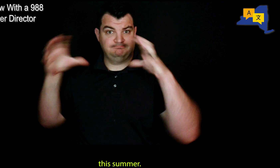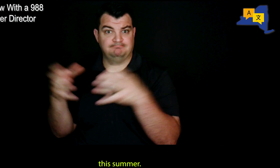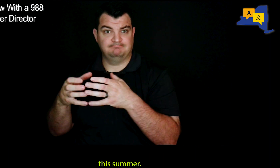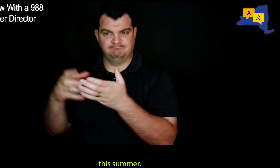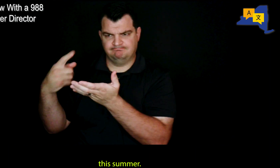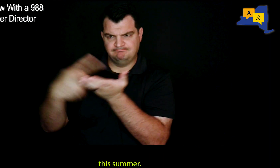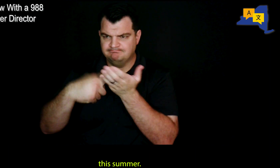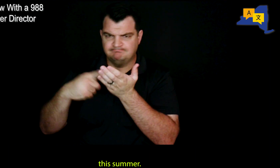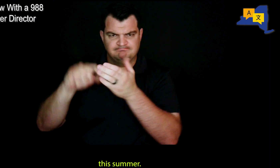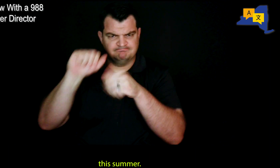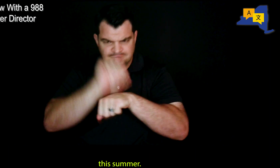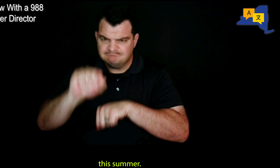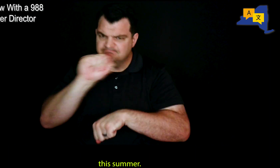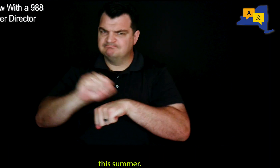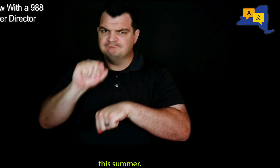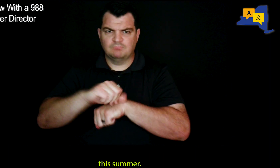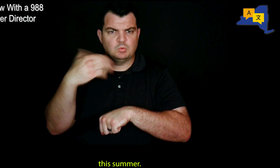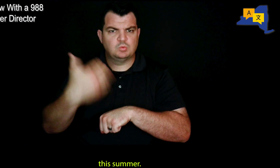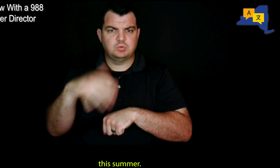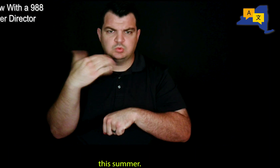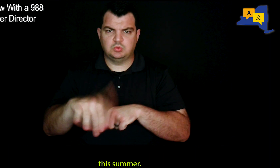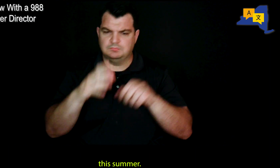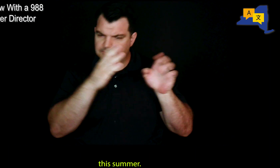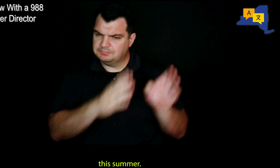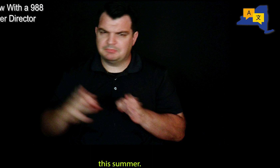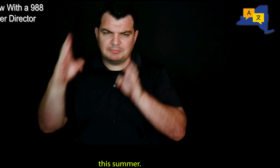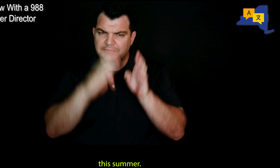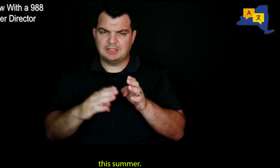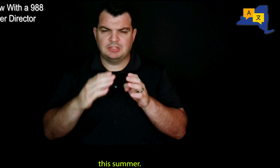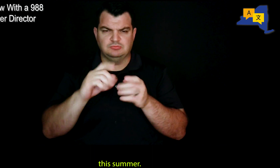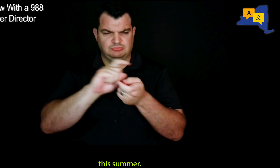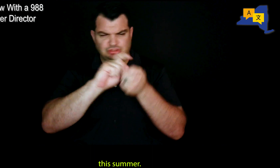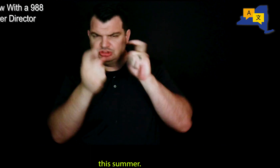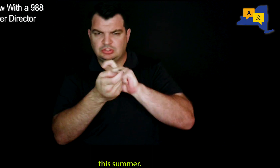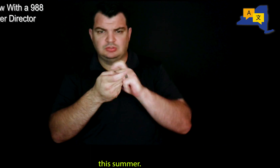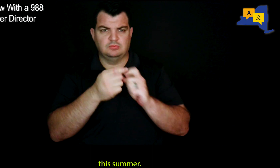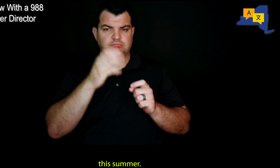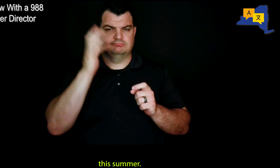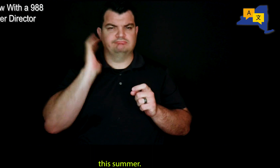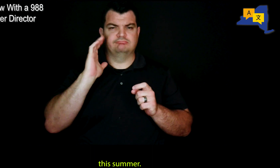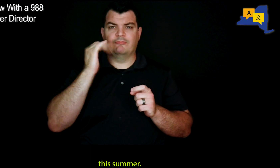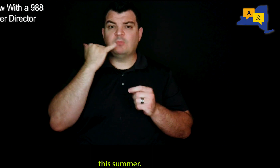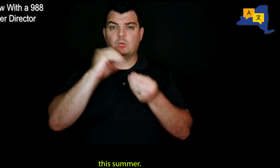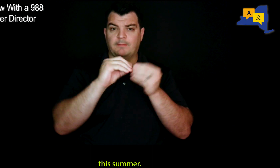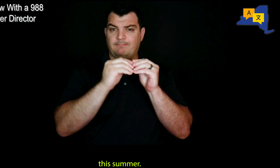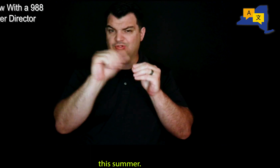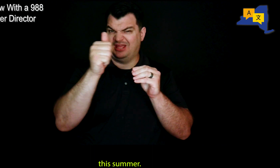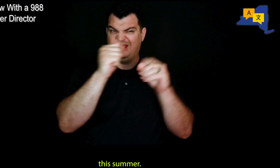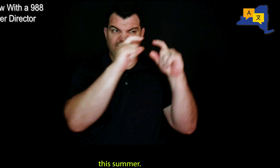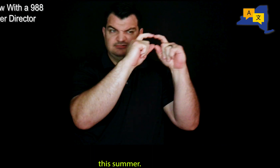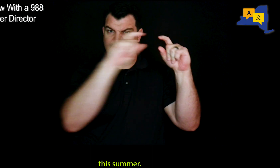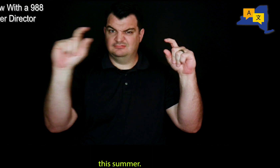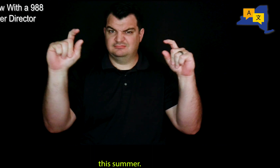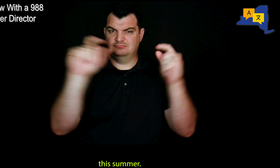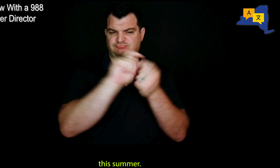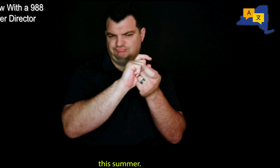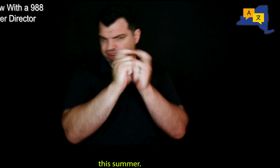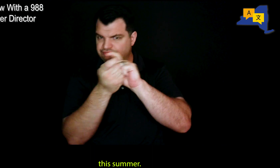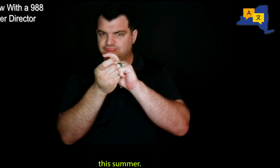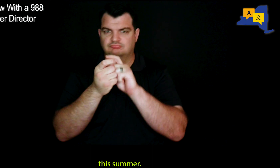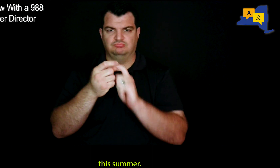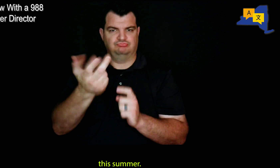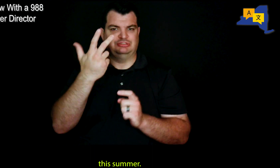this summer.